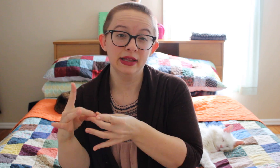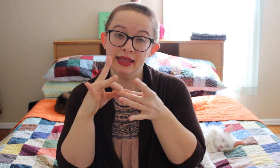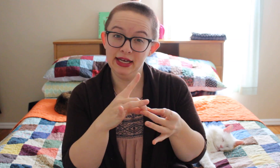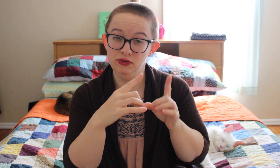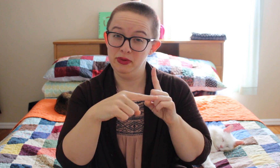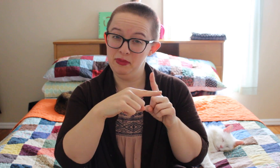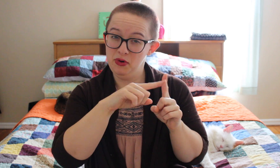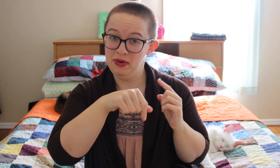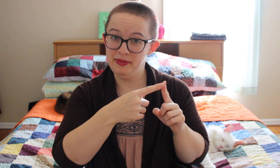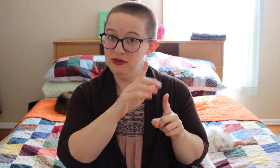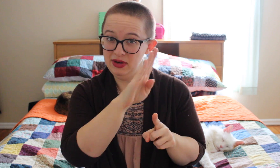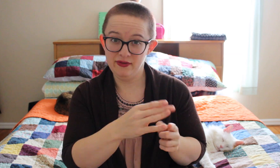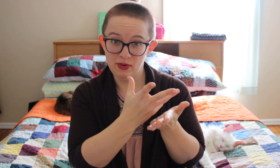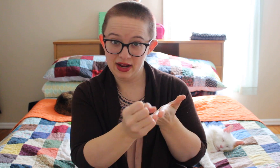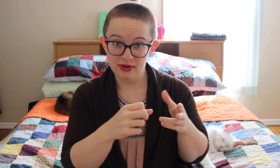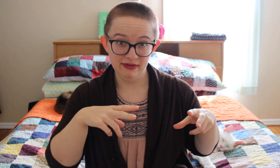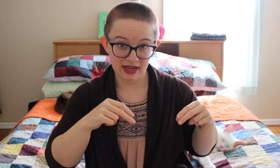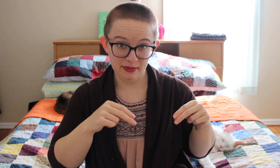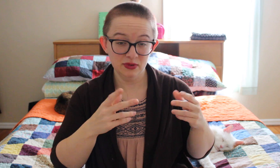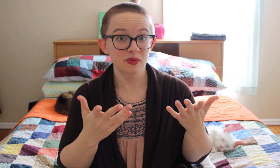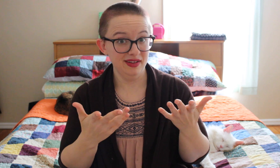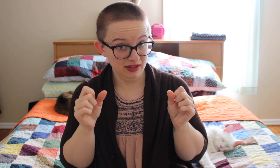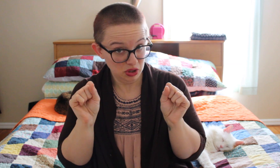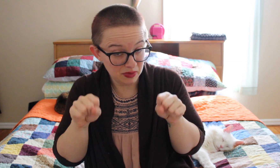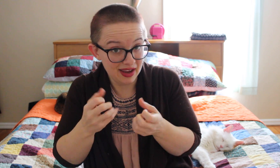Kind of related to the pro about never running out of diapers.